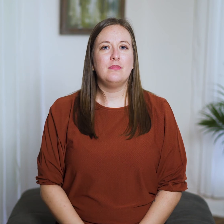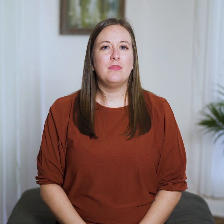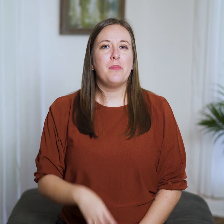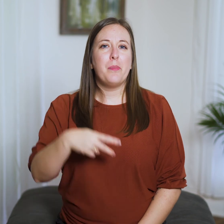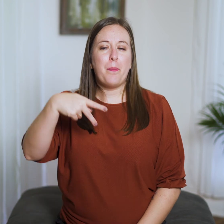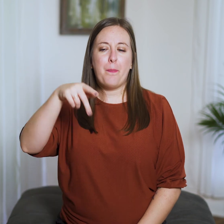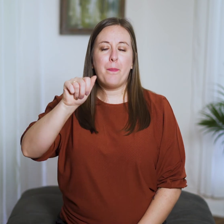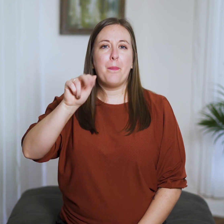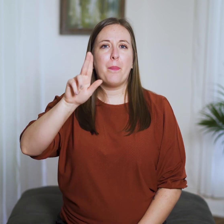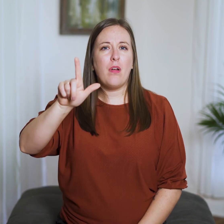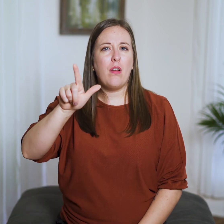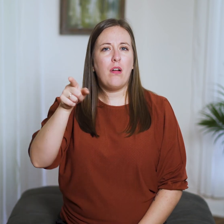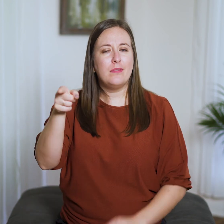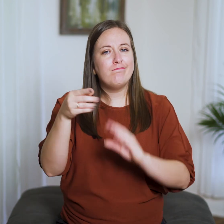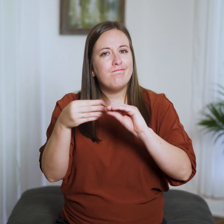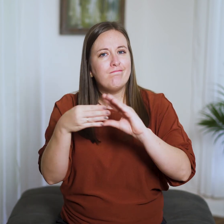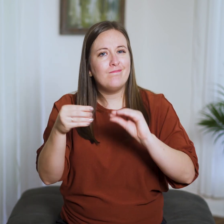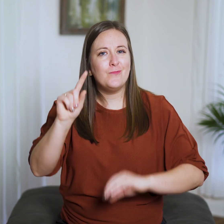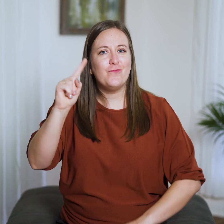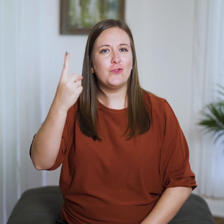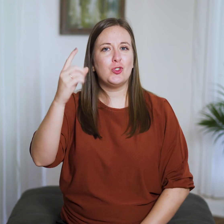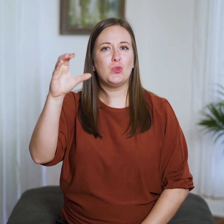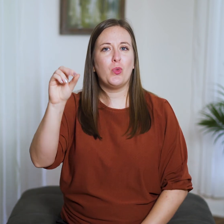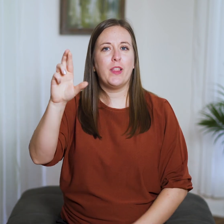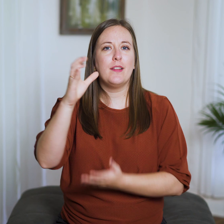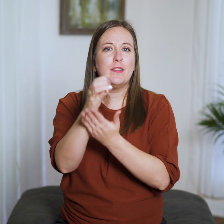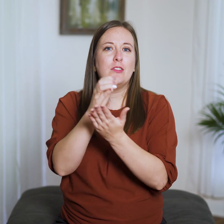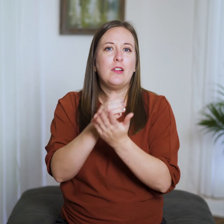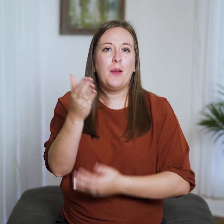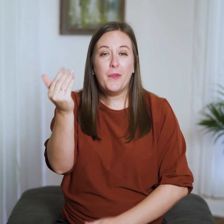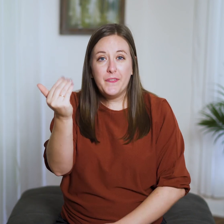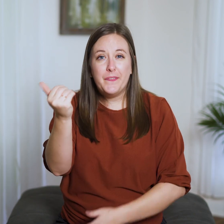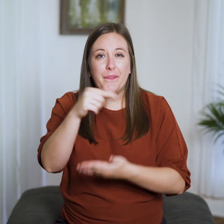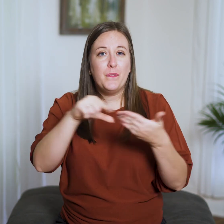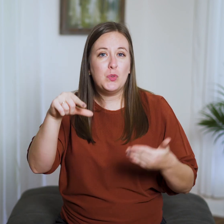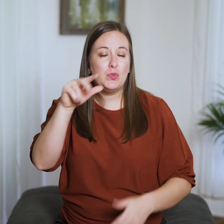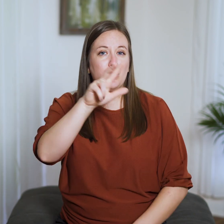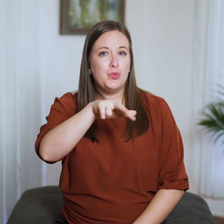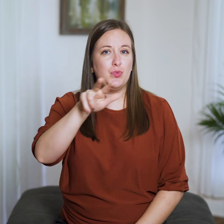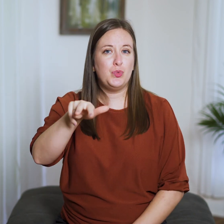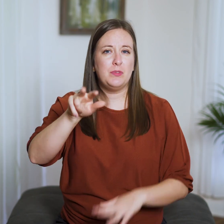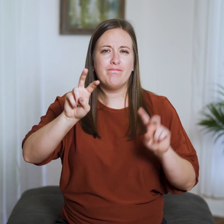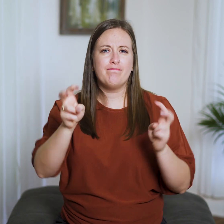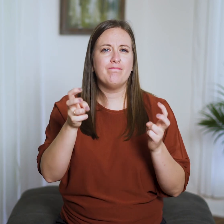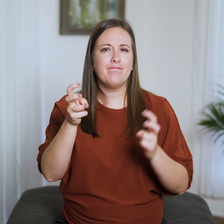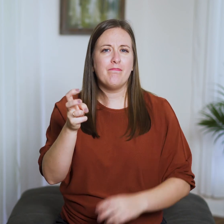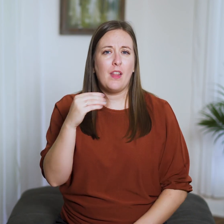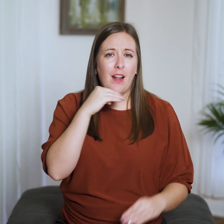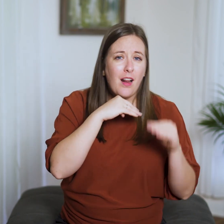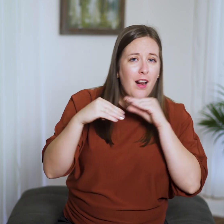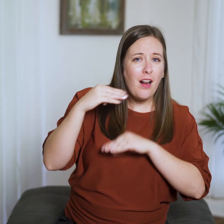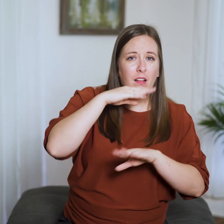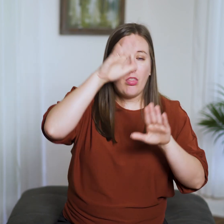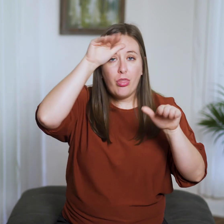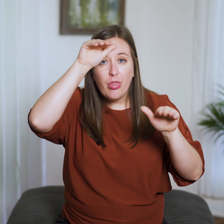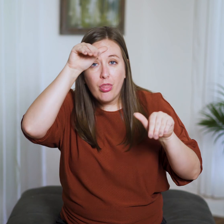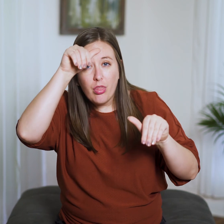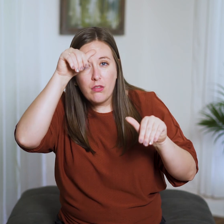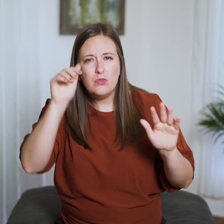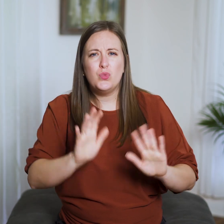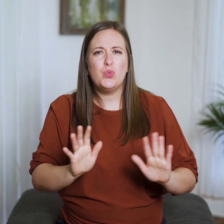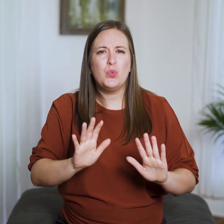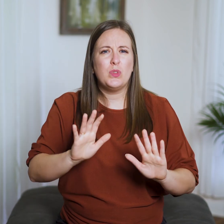And Paul says it this way, “Do not be deceived: